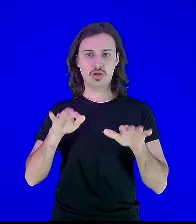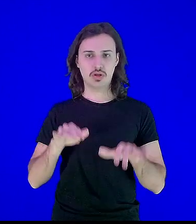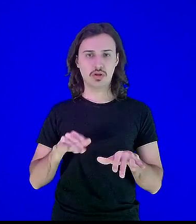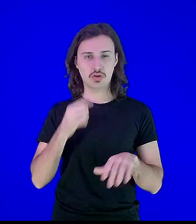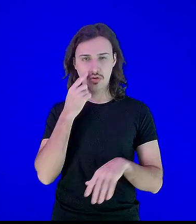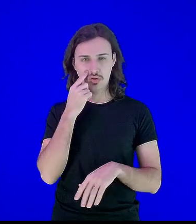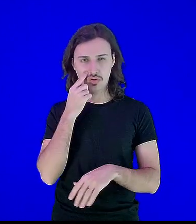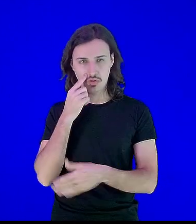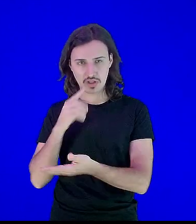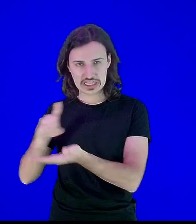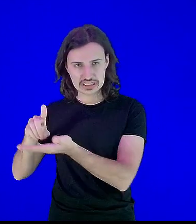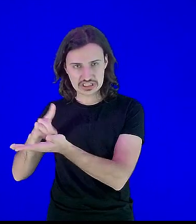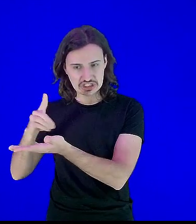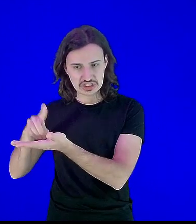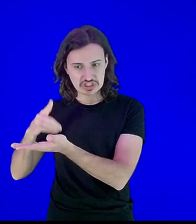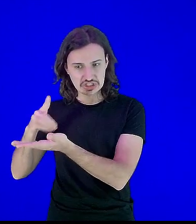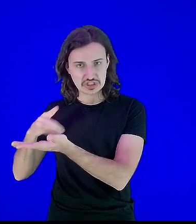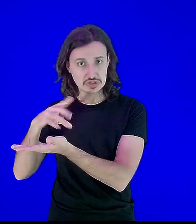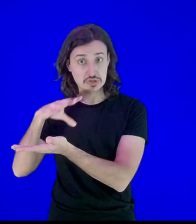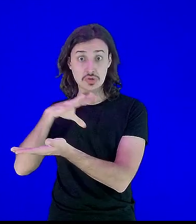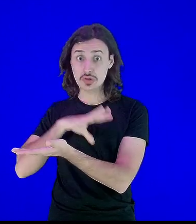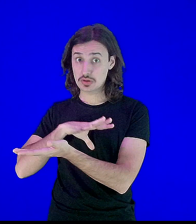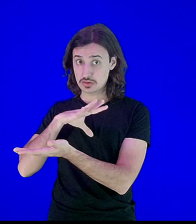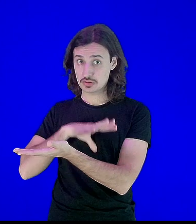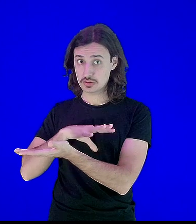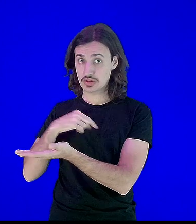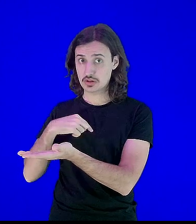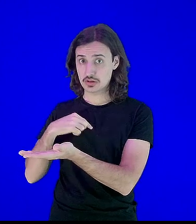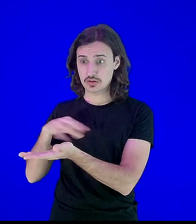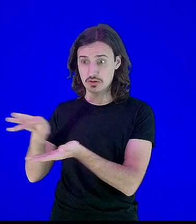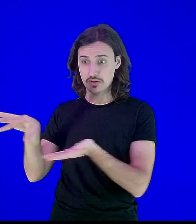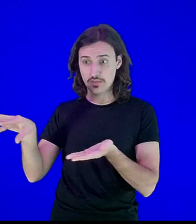I'm pulling the signs from the Brazilian dictionary